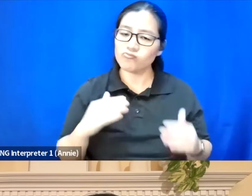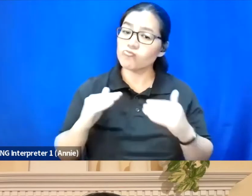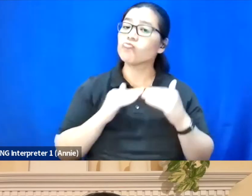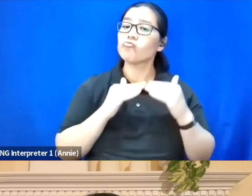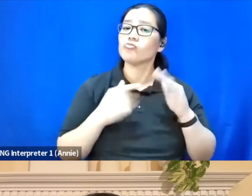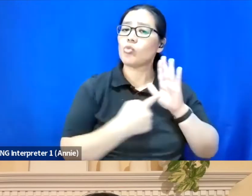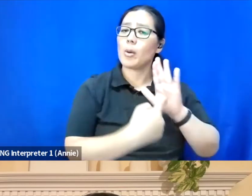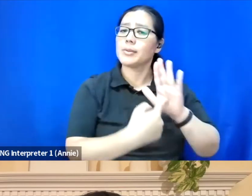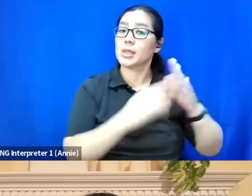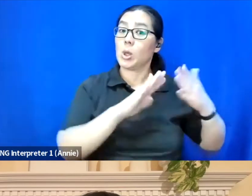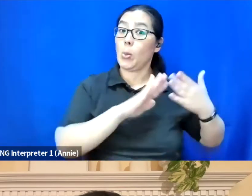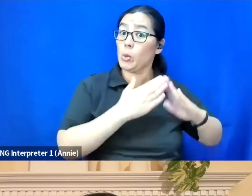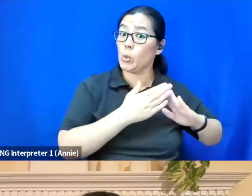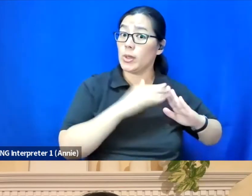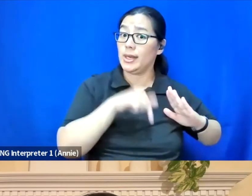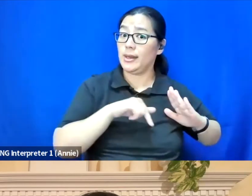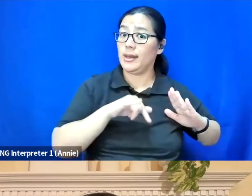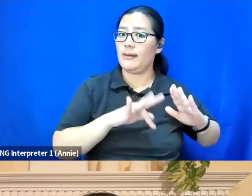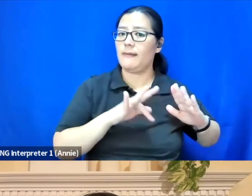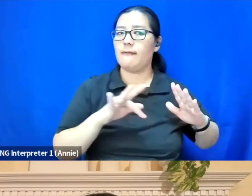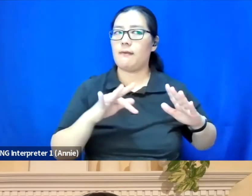of a -- a thing to spring on you both.